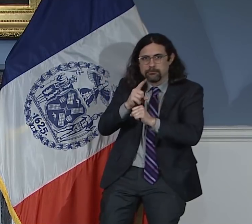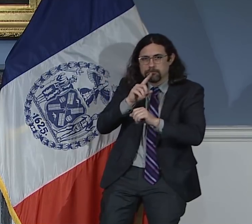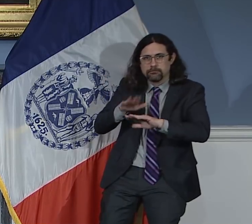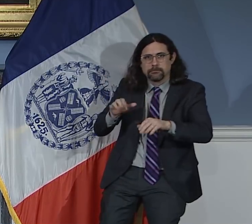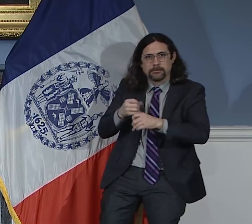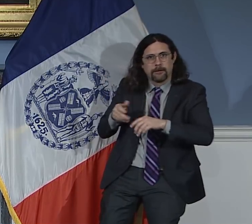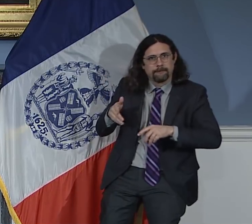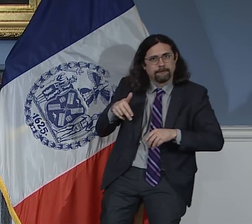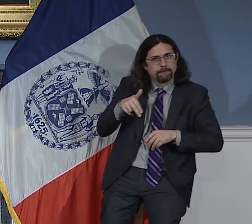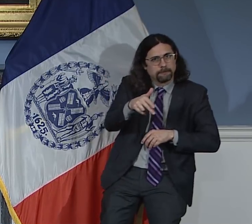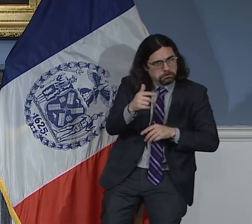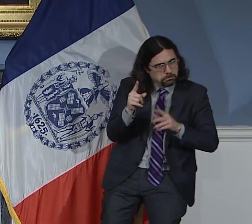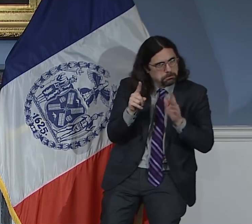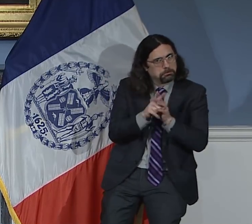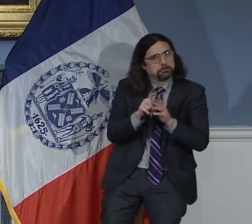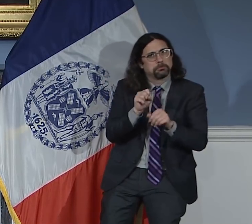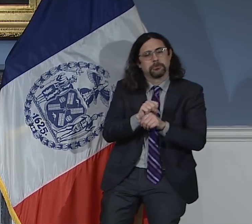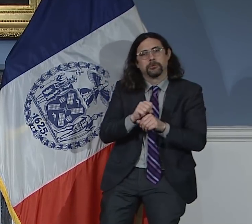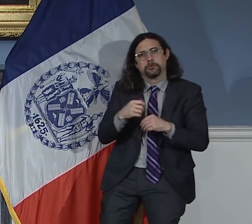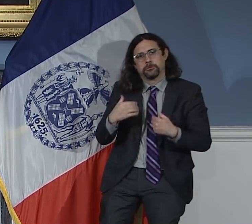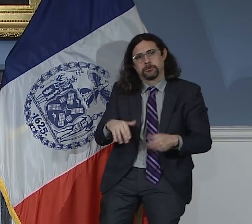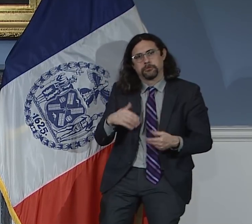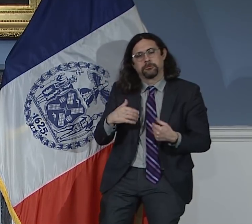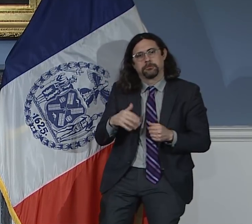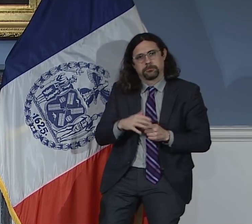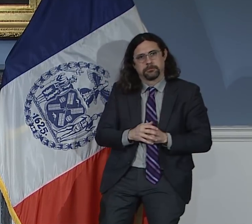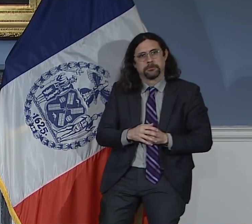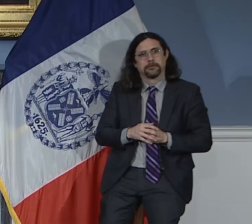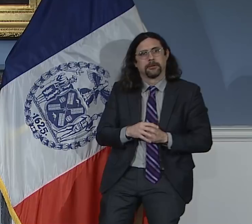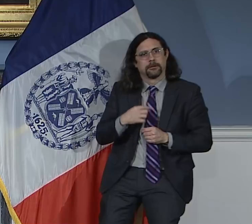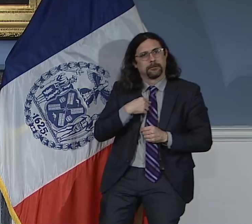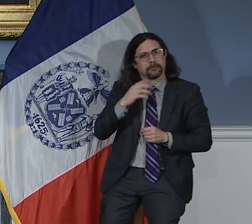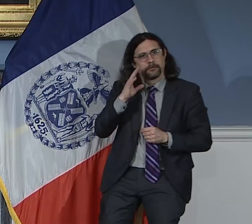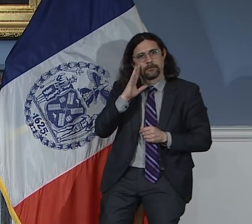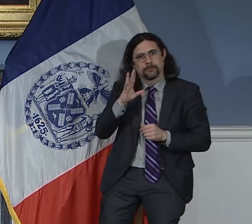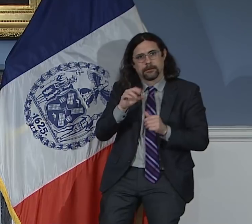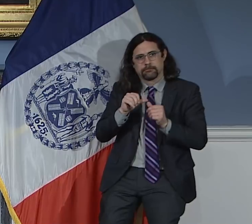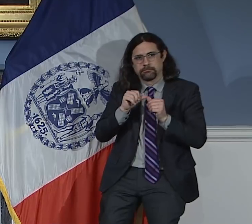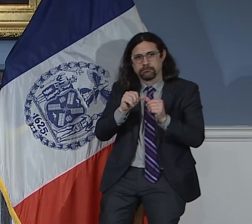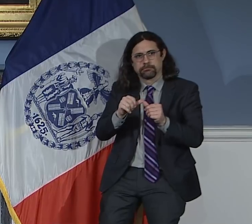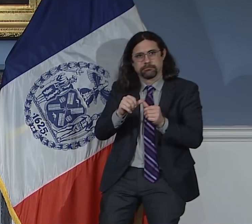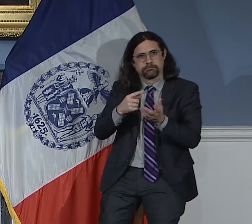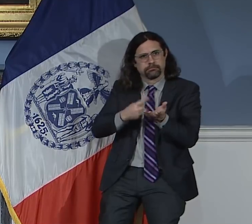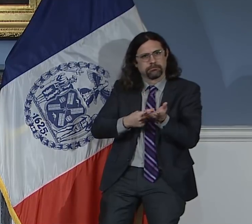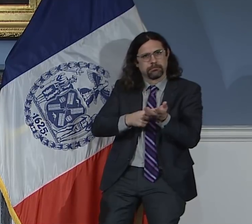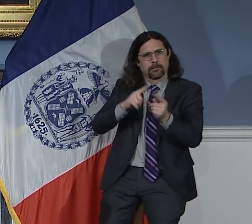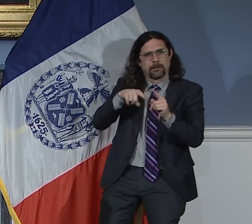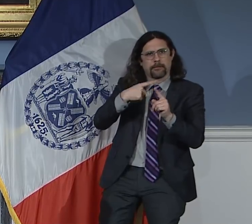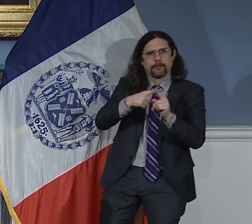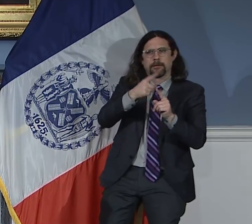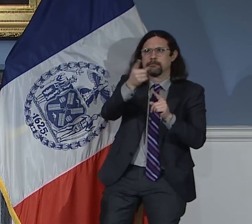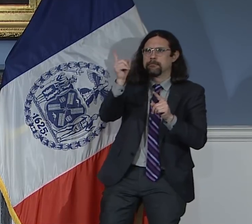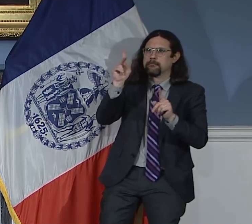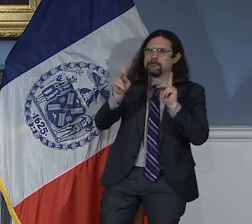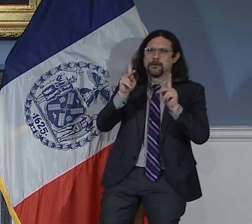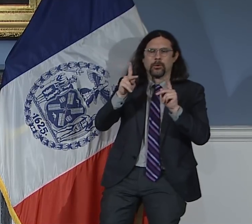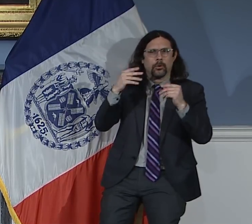CHILDREN WHO WENT TO ETG OFOD. WE'RE GOING TO KEEP TALKING FROM NOW ON ABOUT ALL